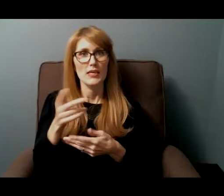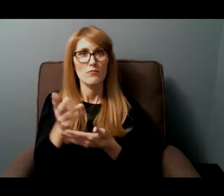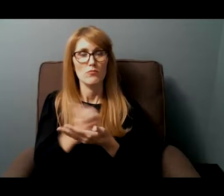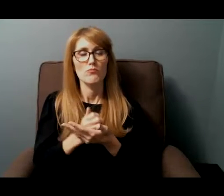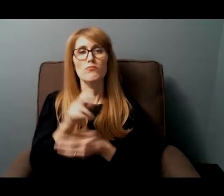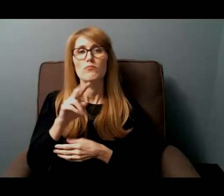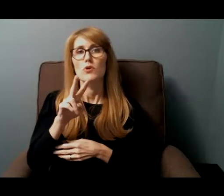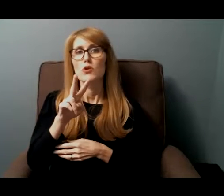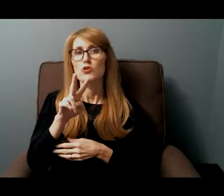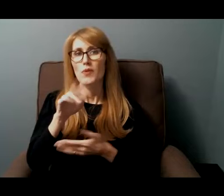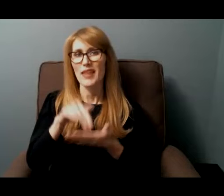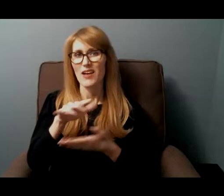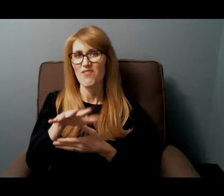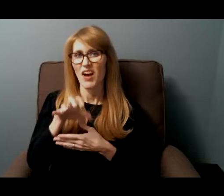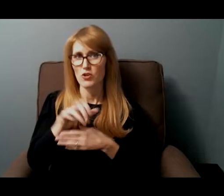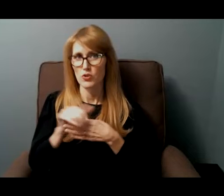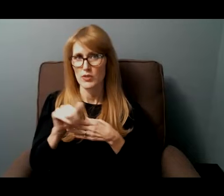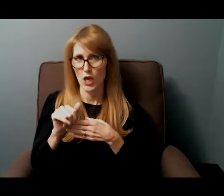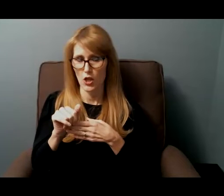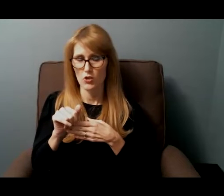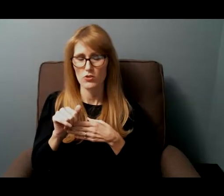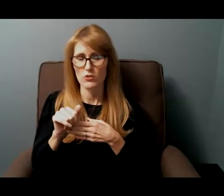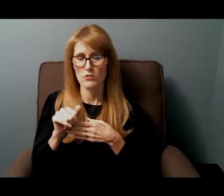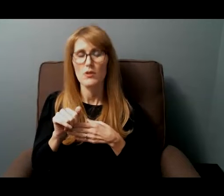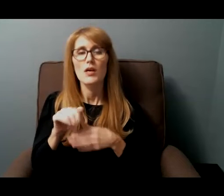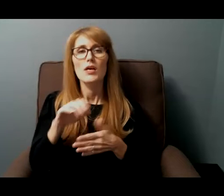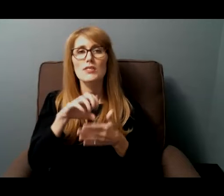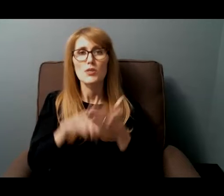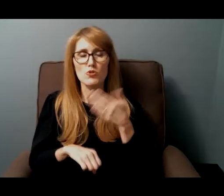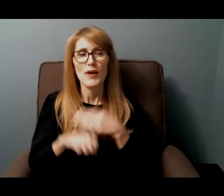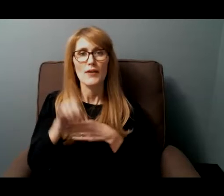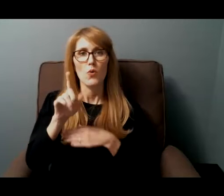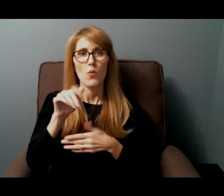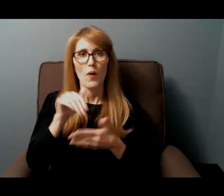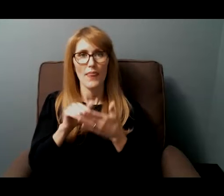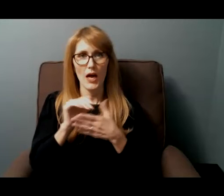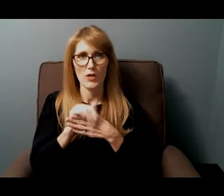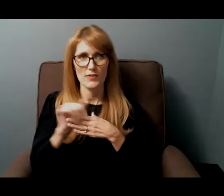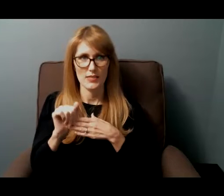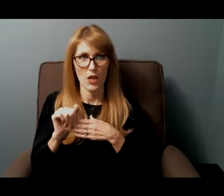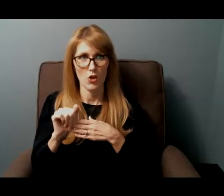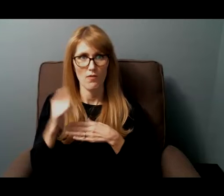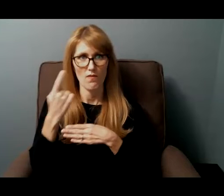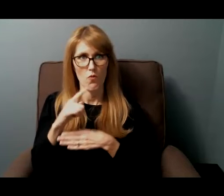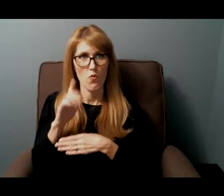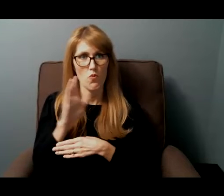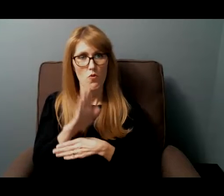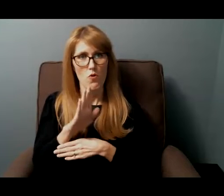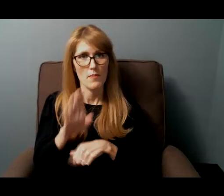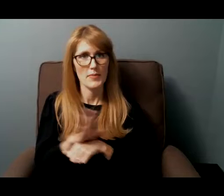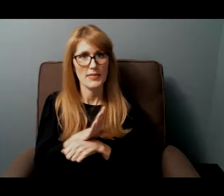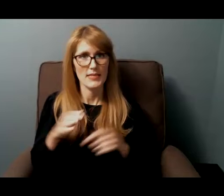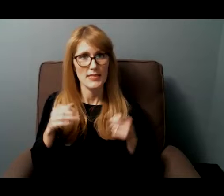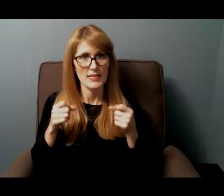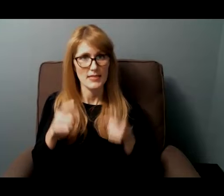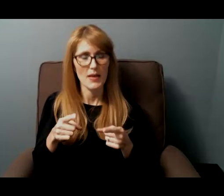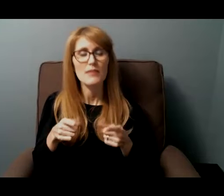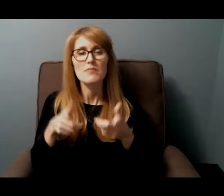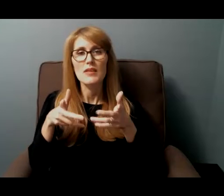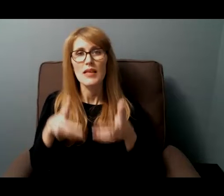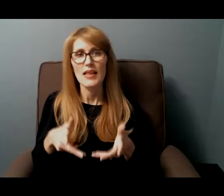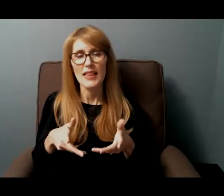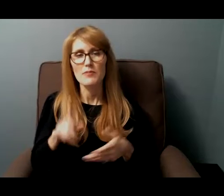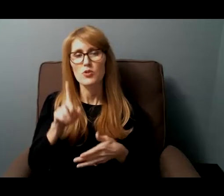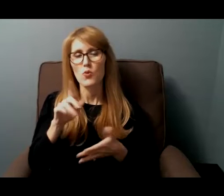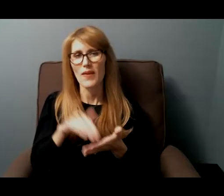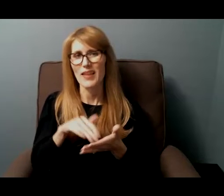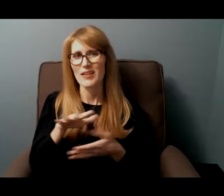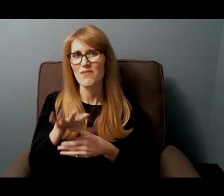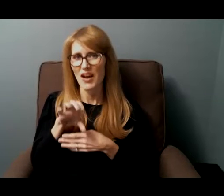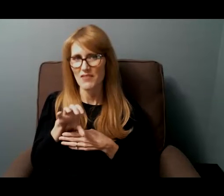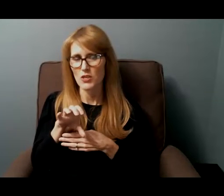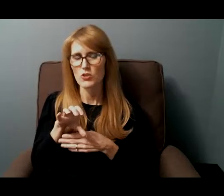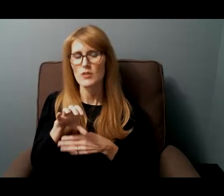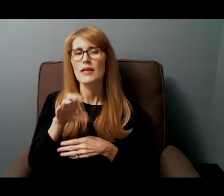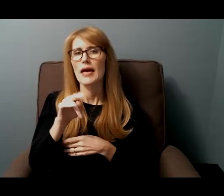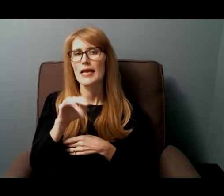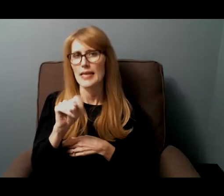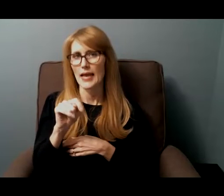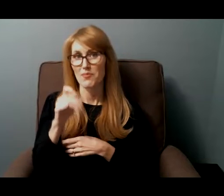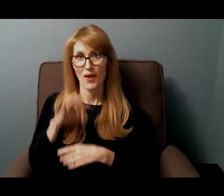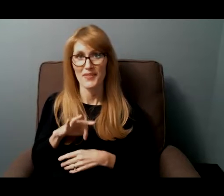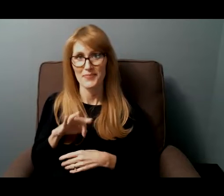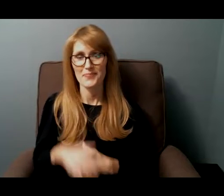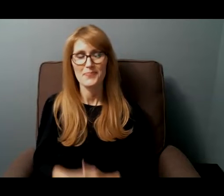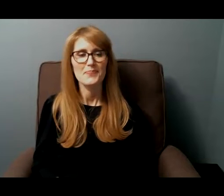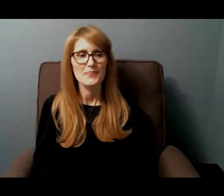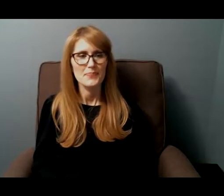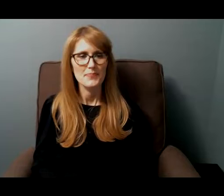we would subtract $1,000 of business expenses, and we end up with $1500 of net profit. So Jana